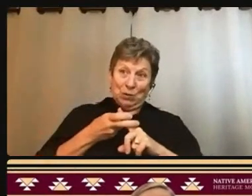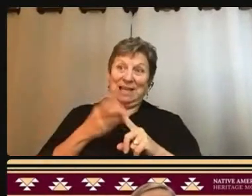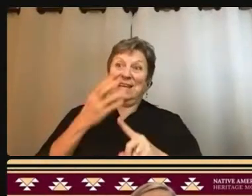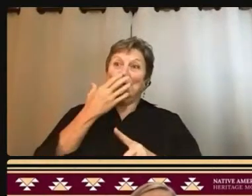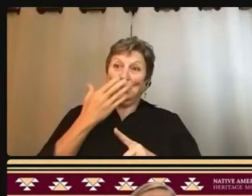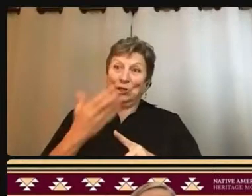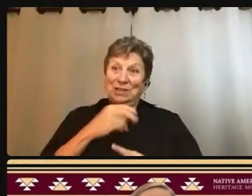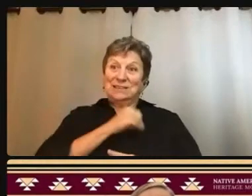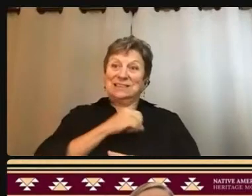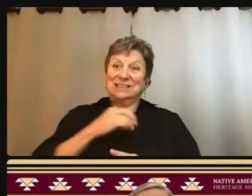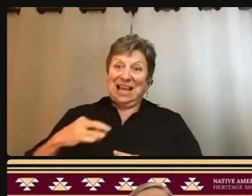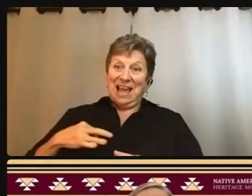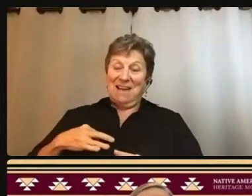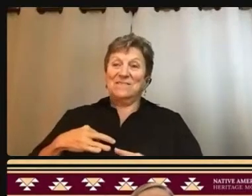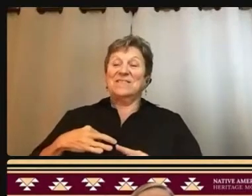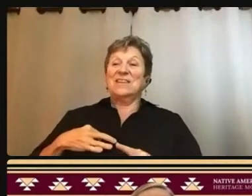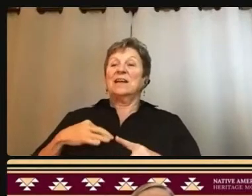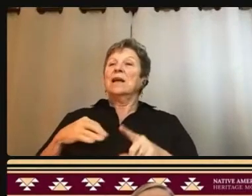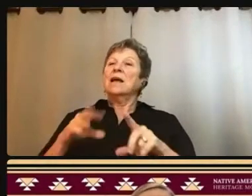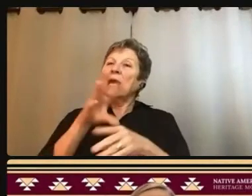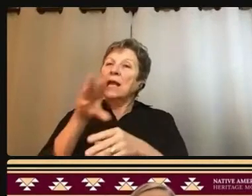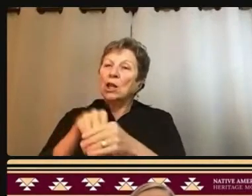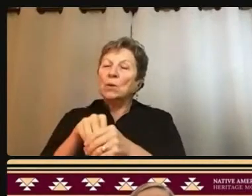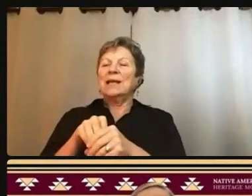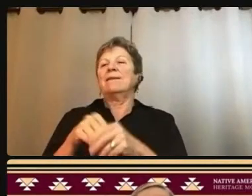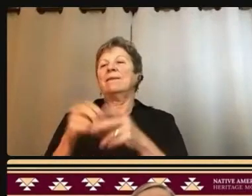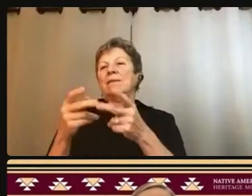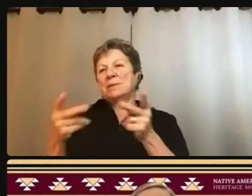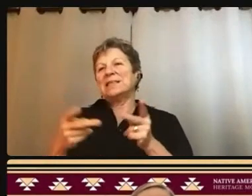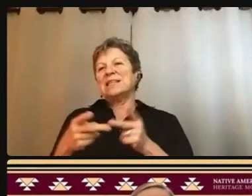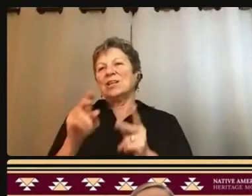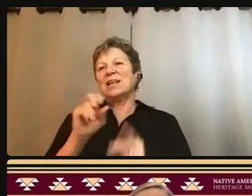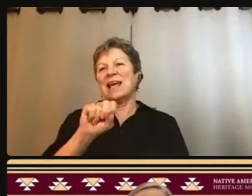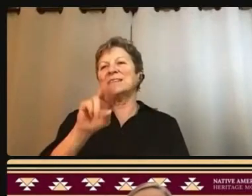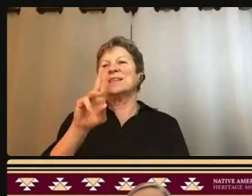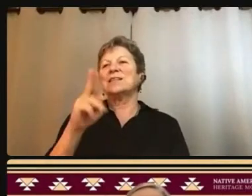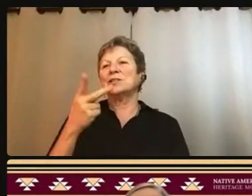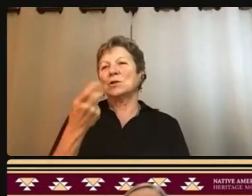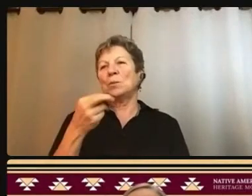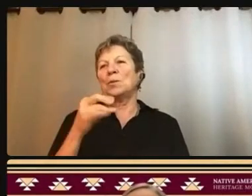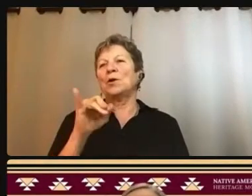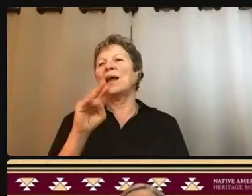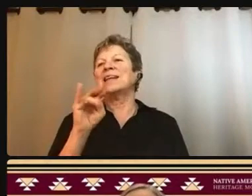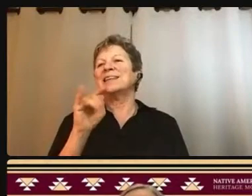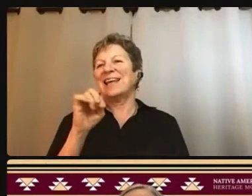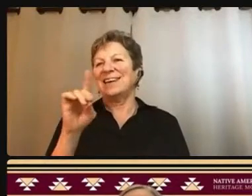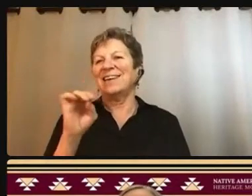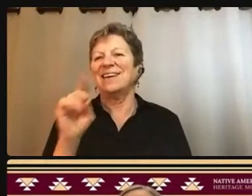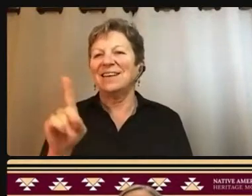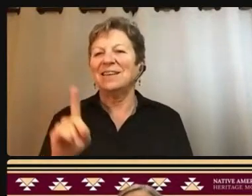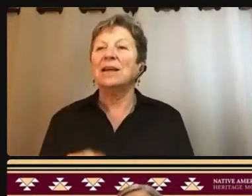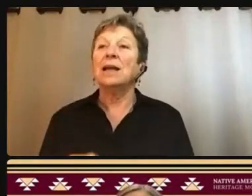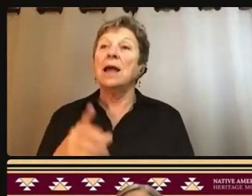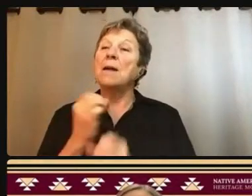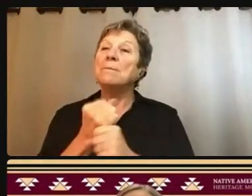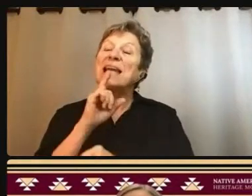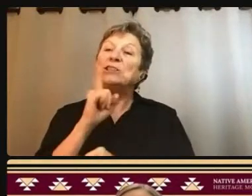STAFFING AND ATTRACTING DIVERSE